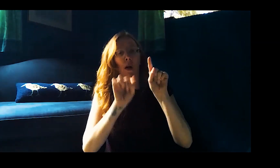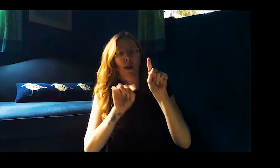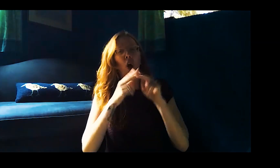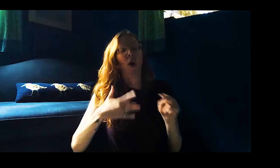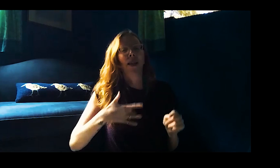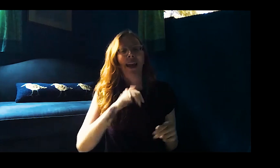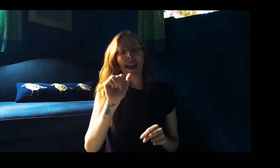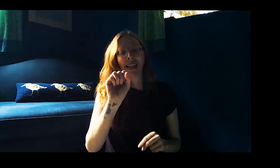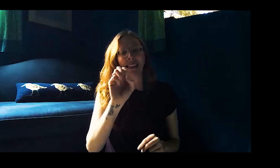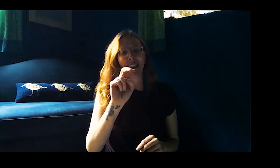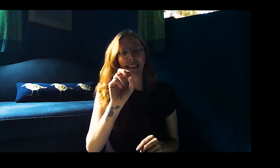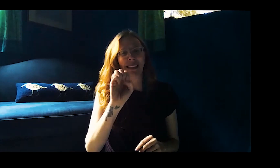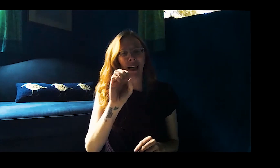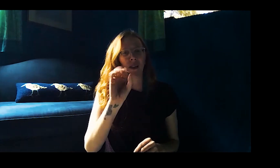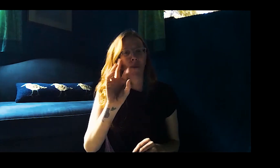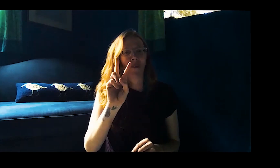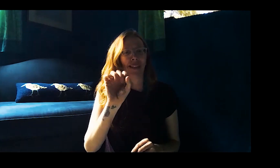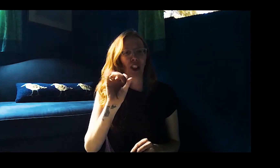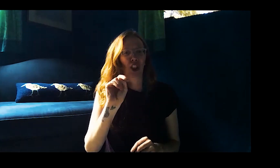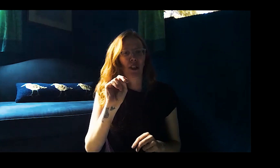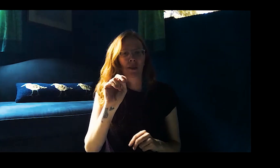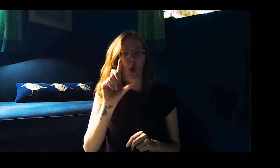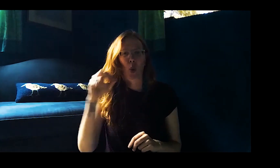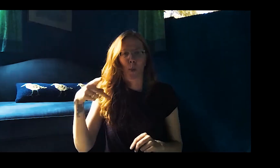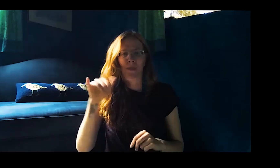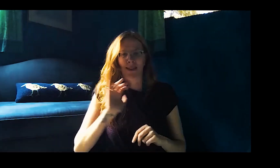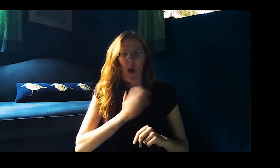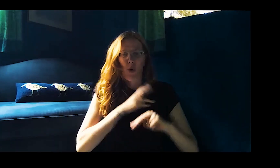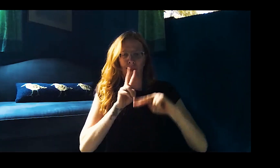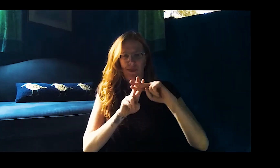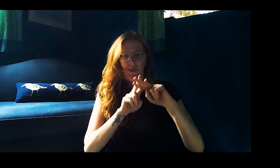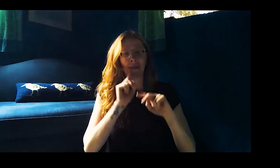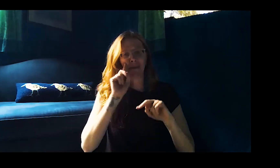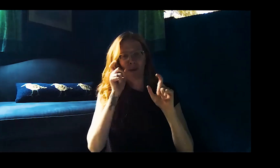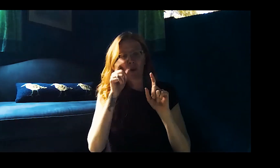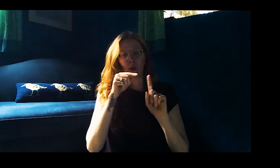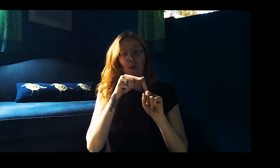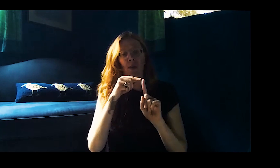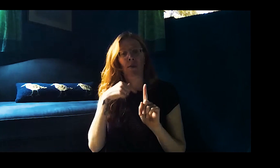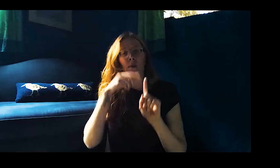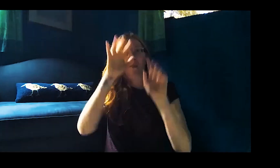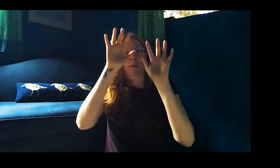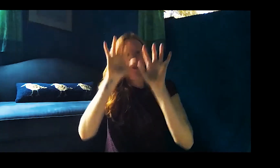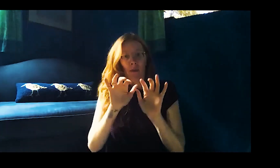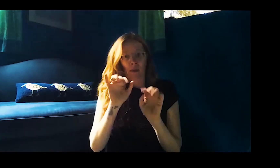you will be connected to the hashtag a sense of vision loop. And that means, you know,